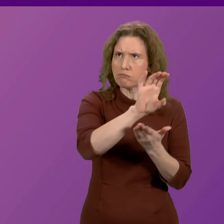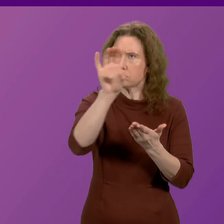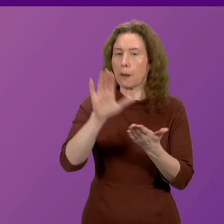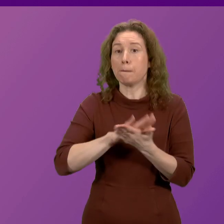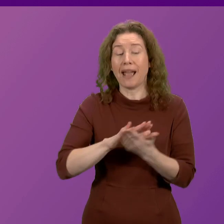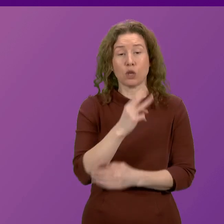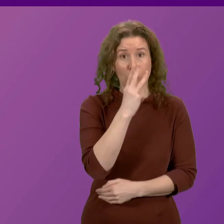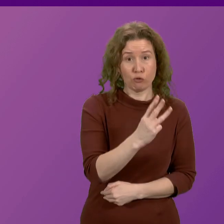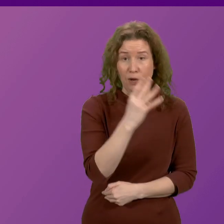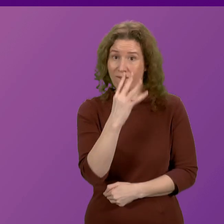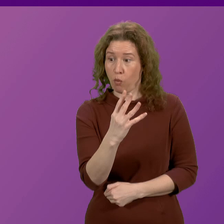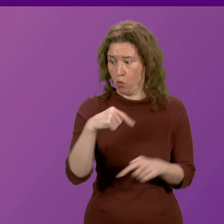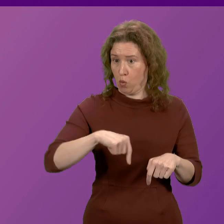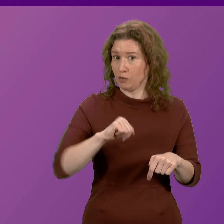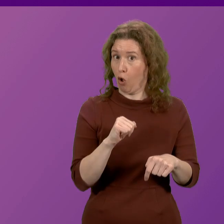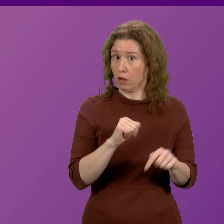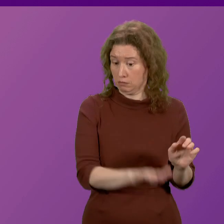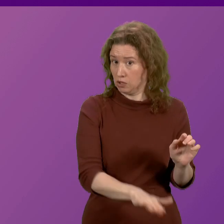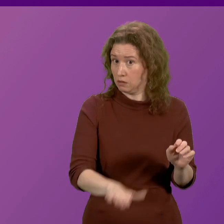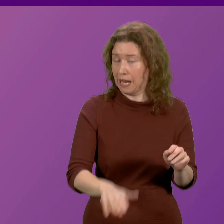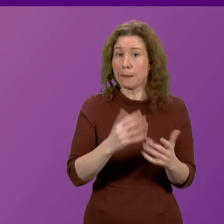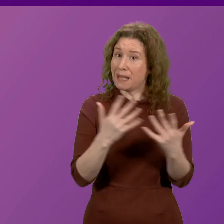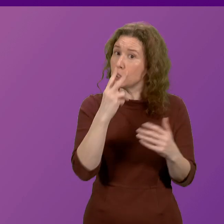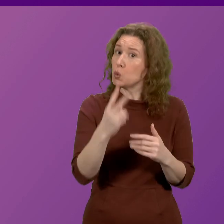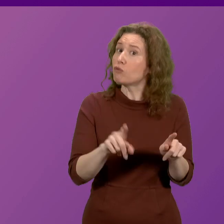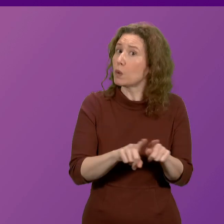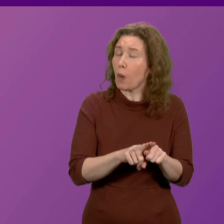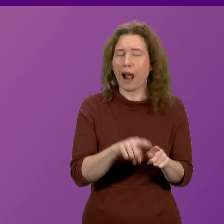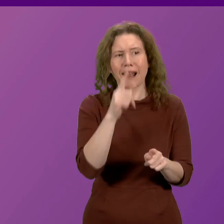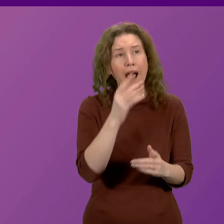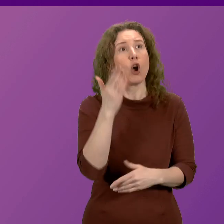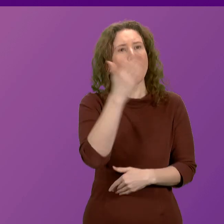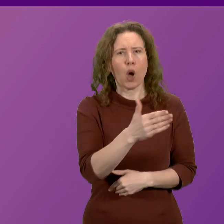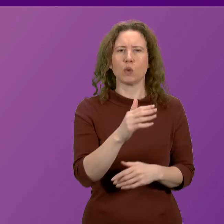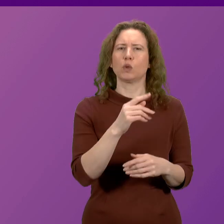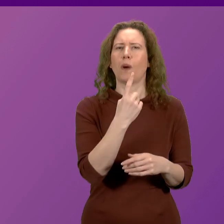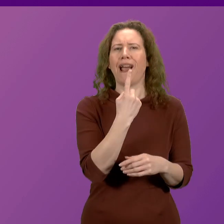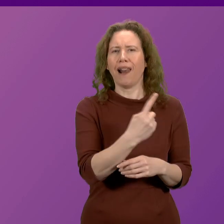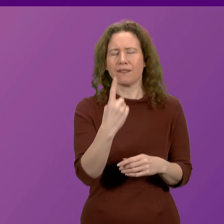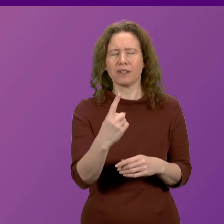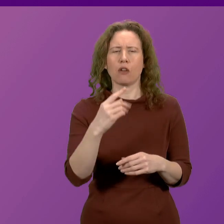four-year-olds—and many two-year-olds—have access to 1,140 hours of early learning and